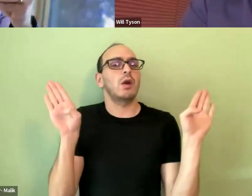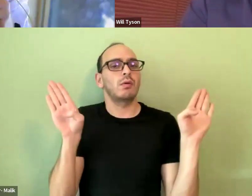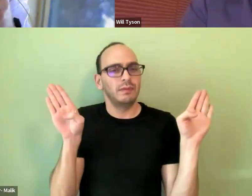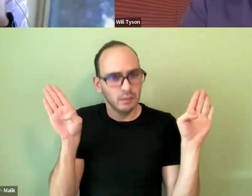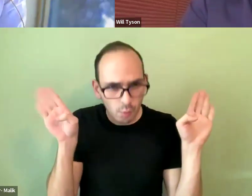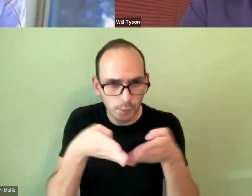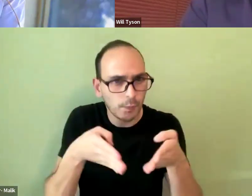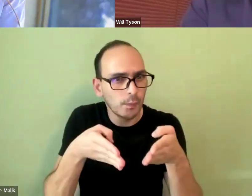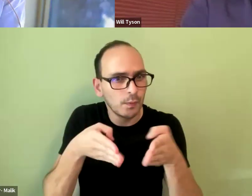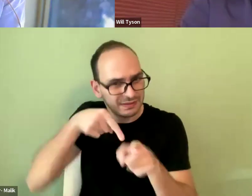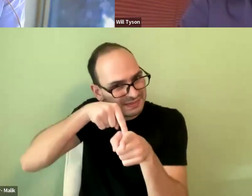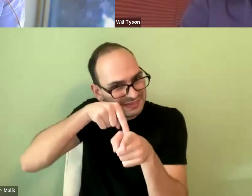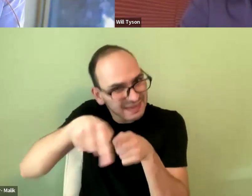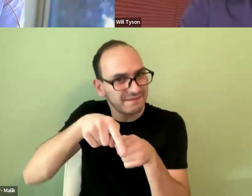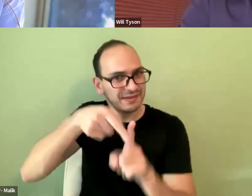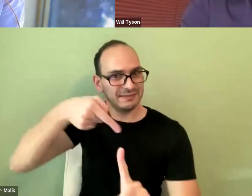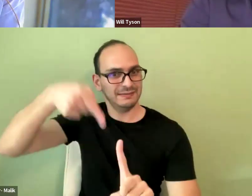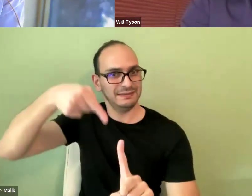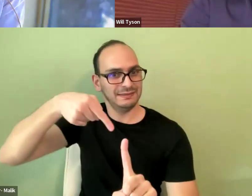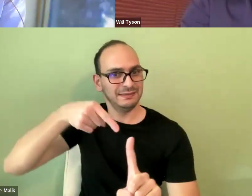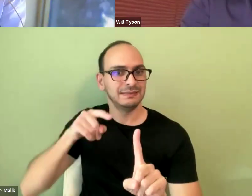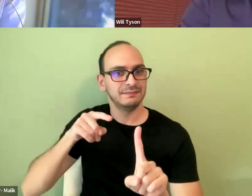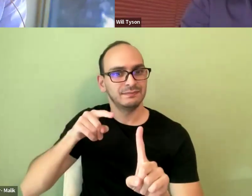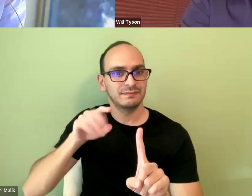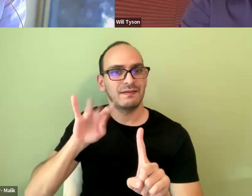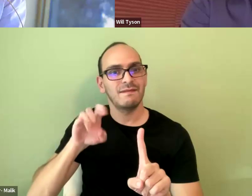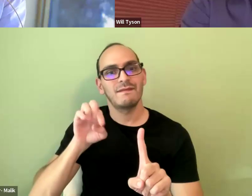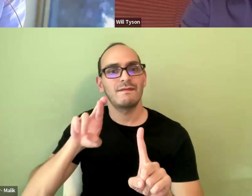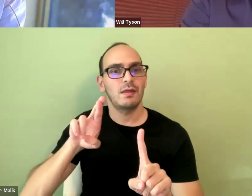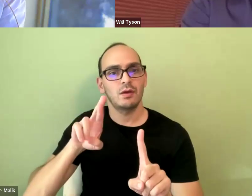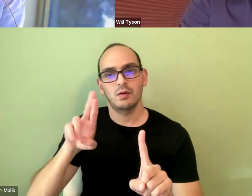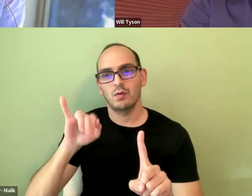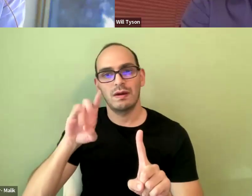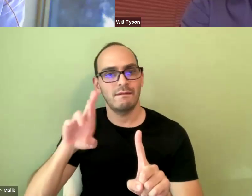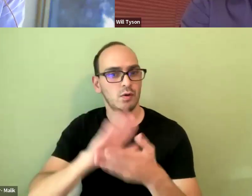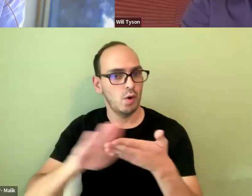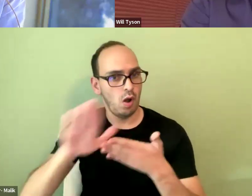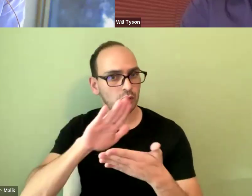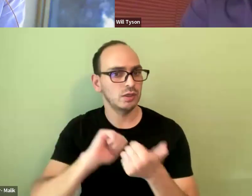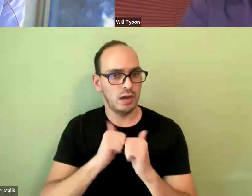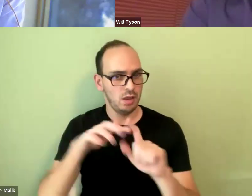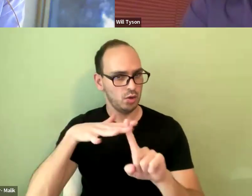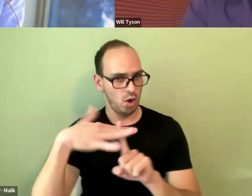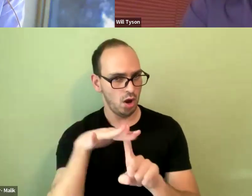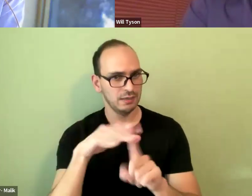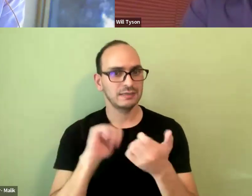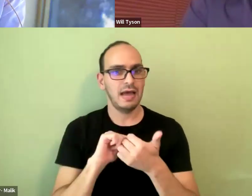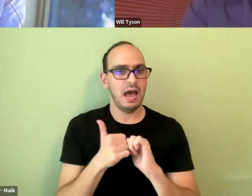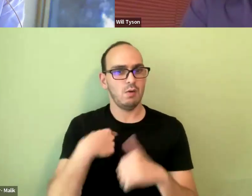specific instance and you know very specific to the context in which our STEM program was based.